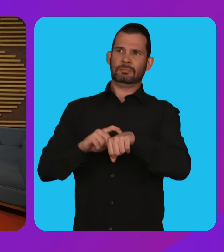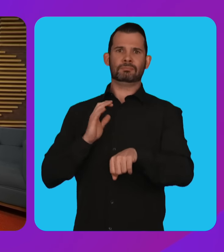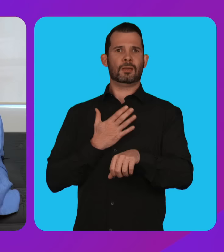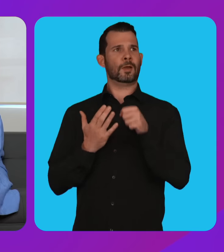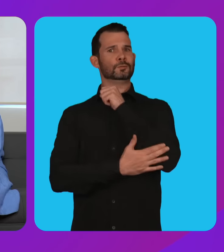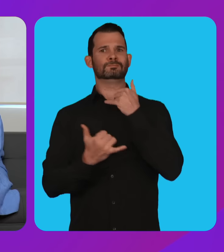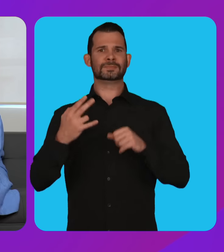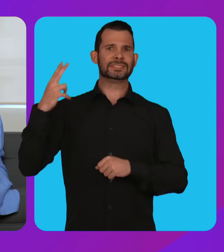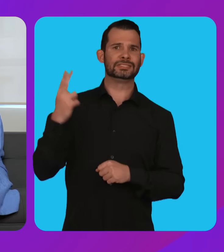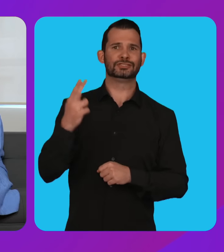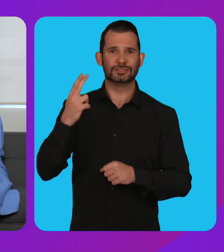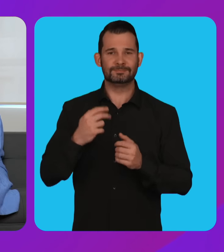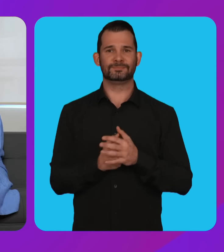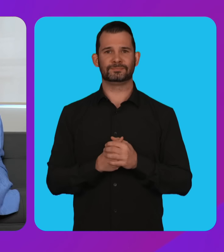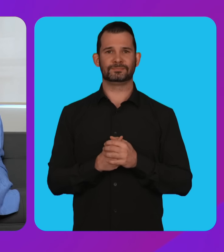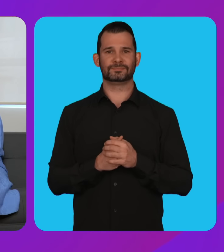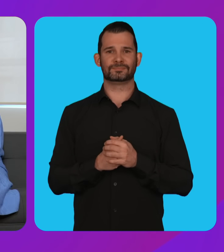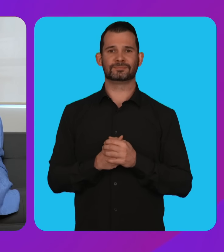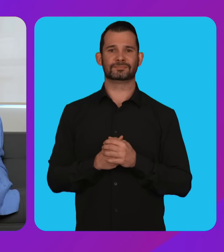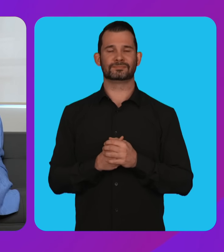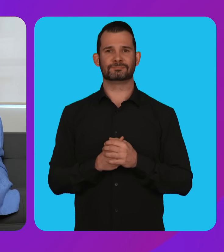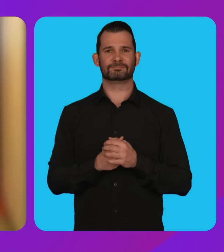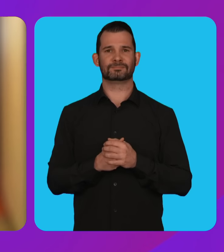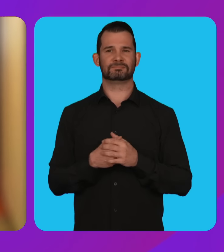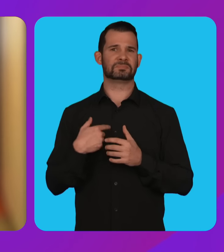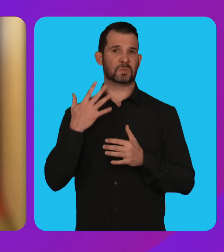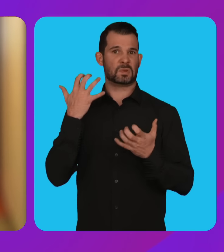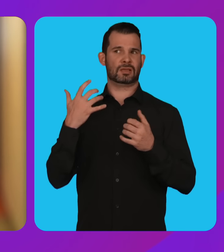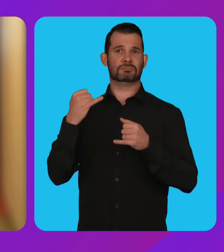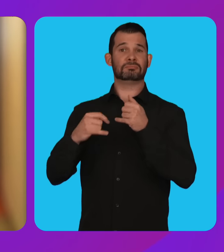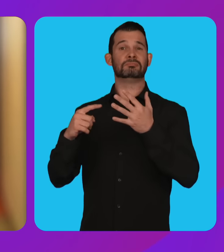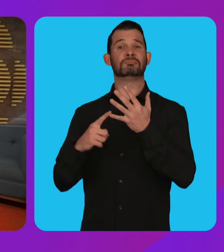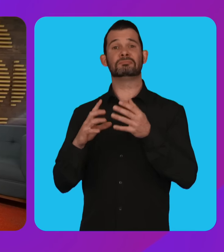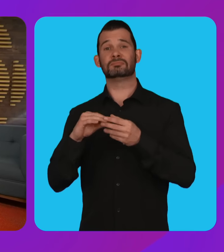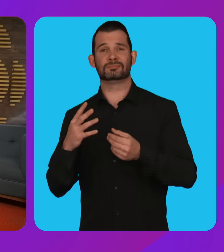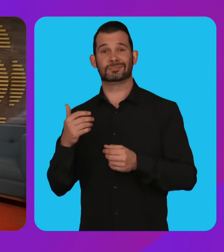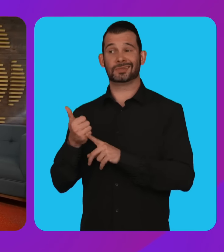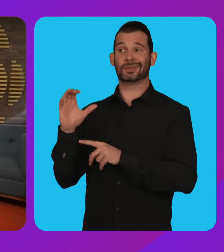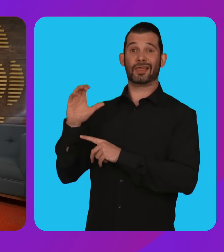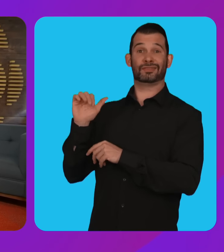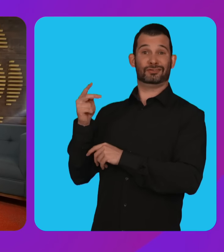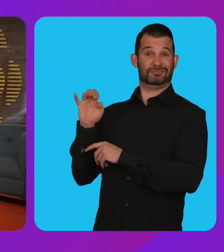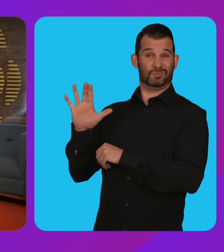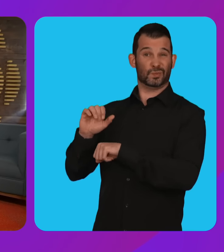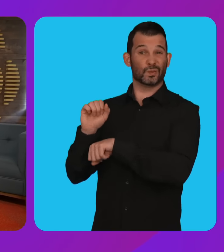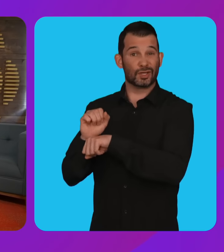time in our country's history. And I would just finish in saying Catherine's work